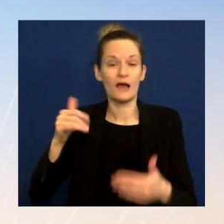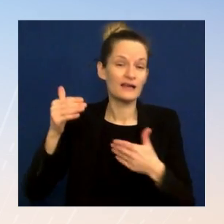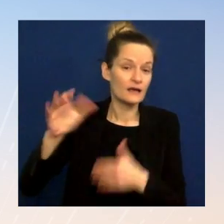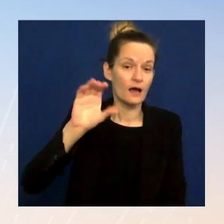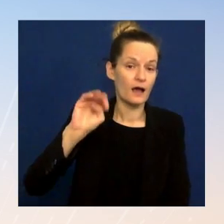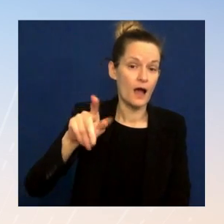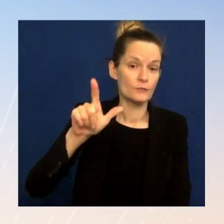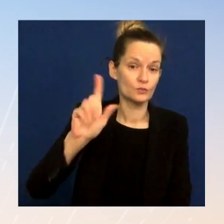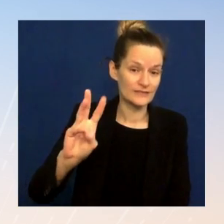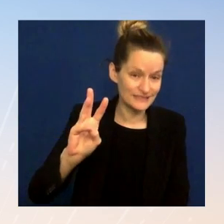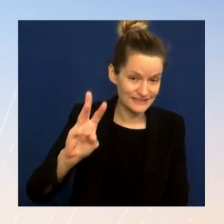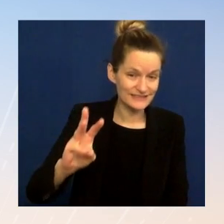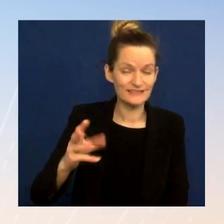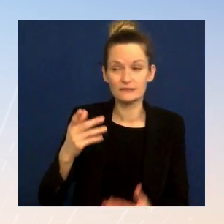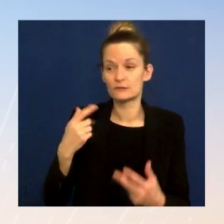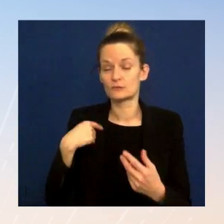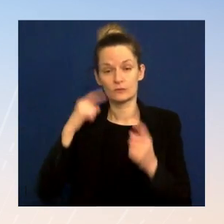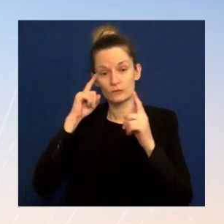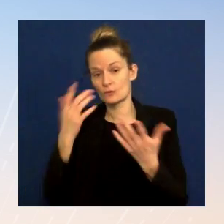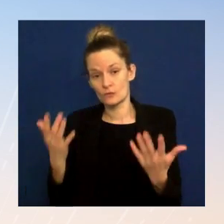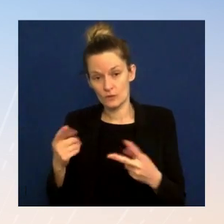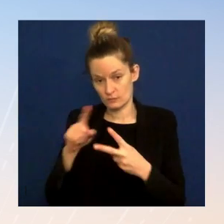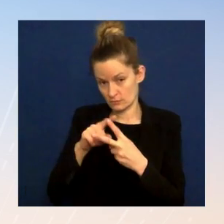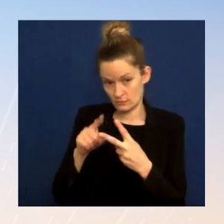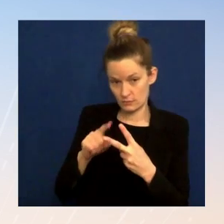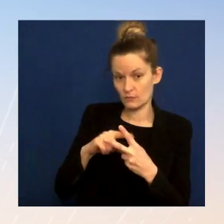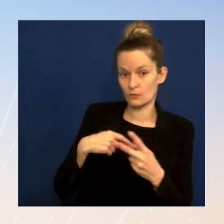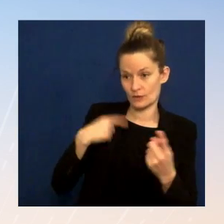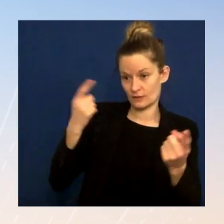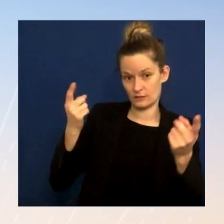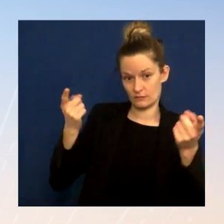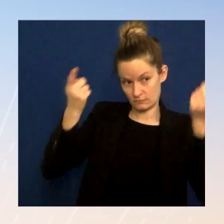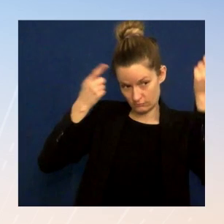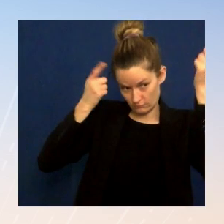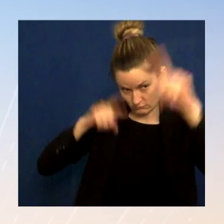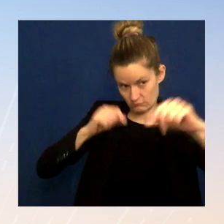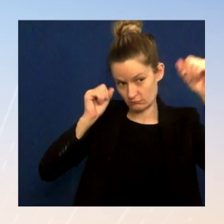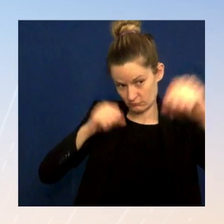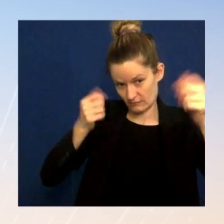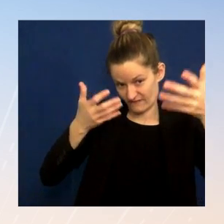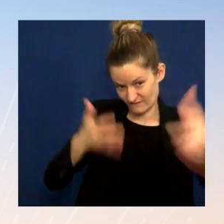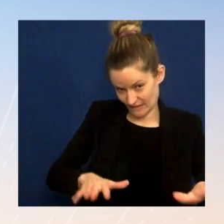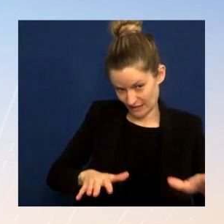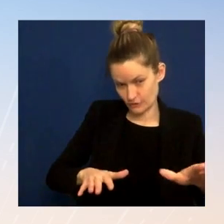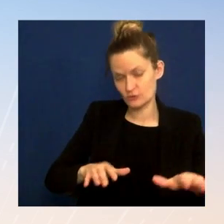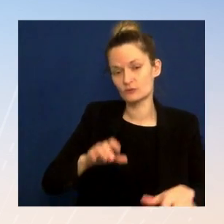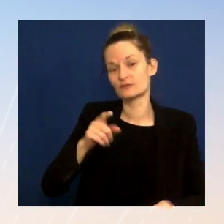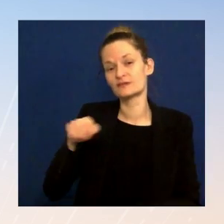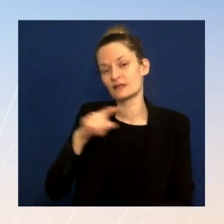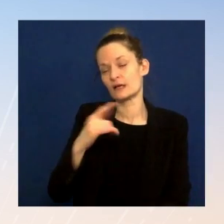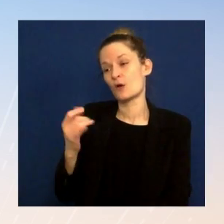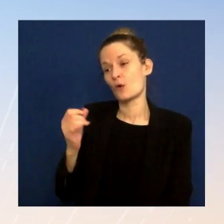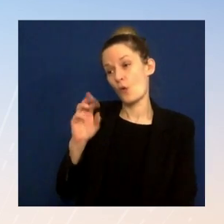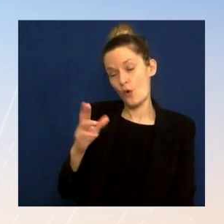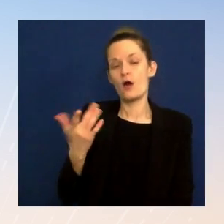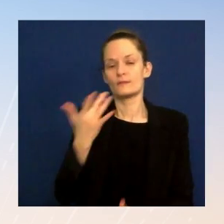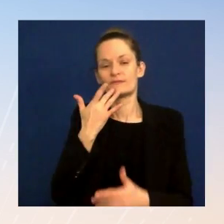which, as he said, is his preference -- or a commitment to continue to press forward on what will be the largest investment